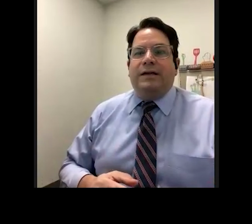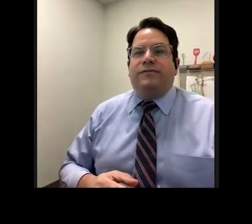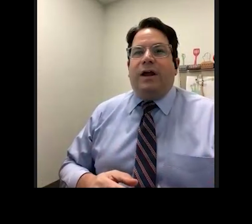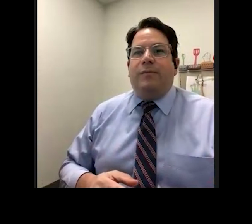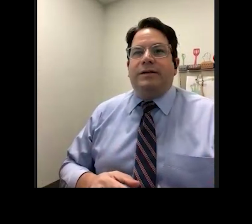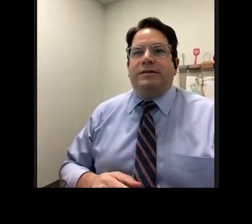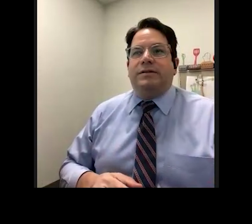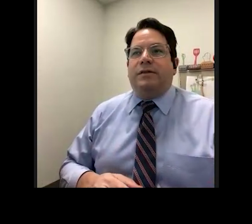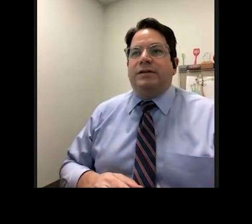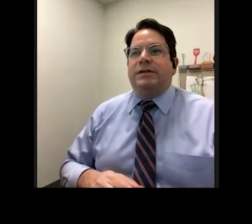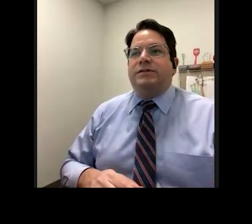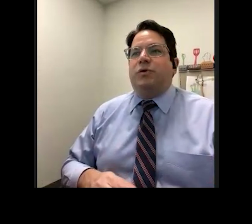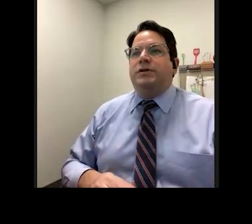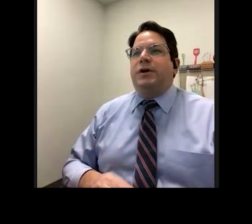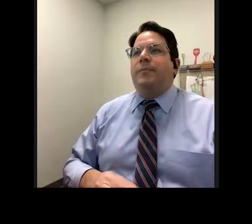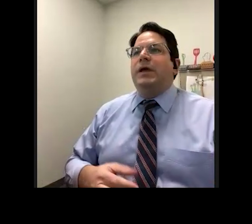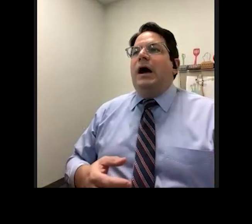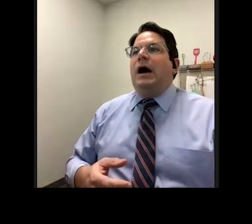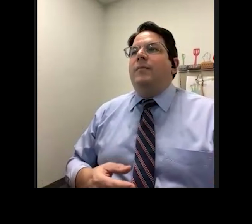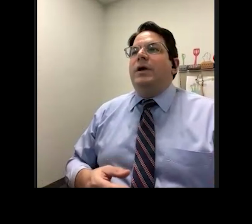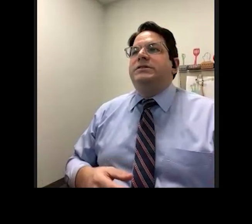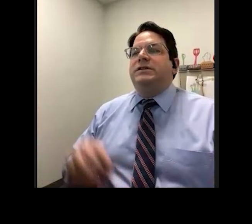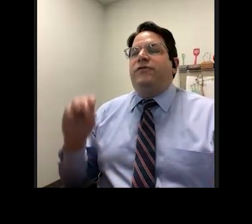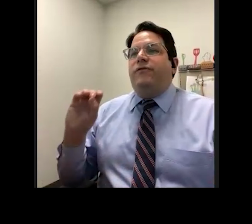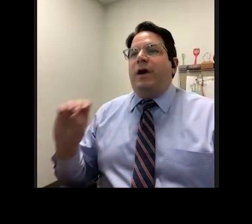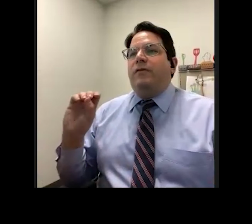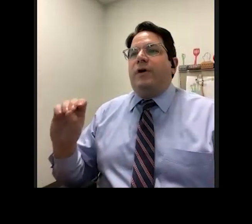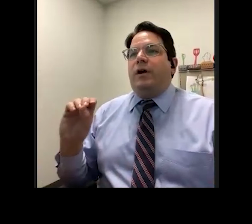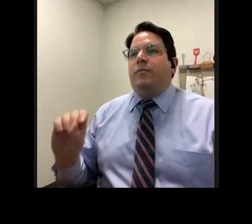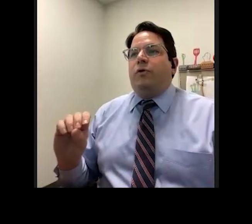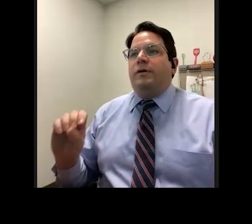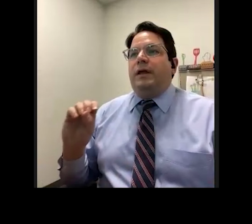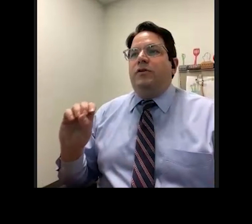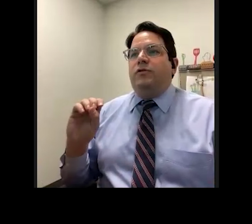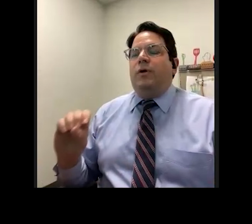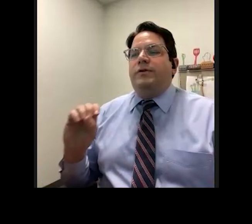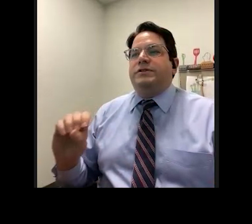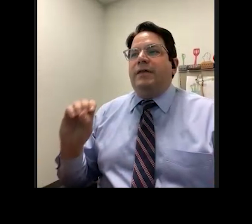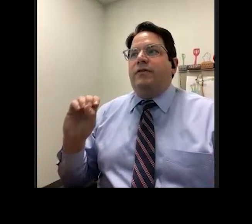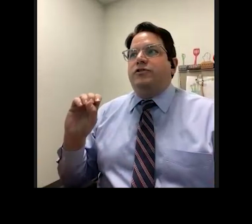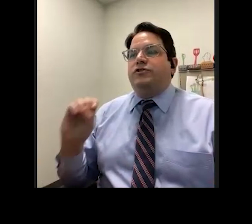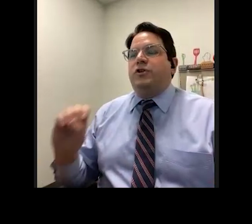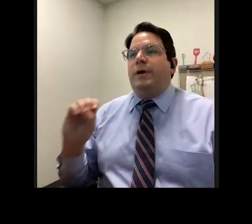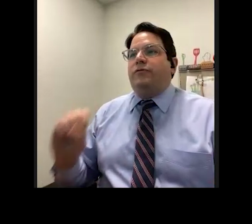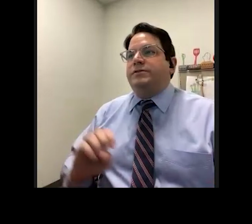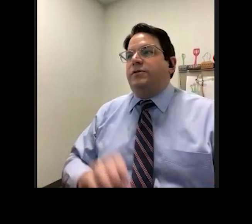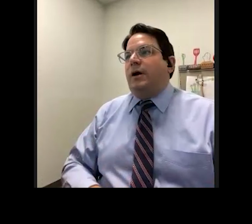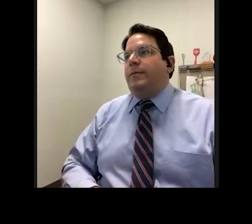in the case of databases and things of that sort. So it's very, very important that you do understand that there are so many threats that